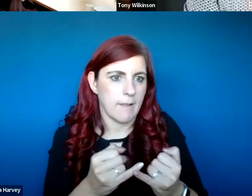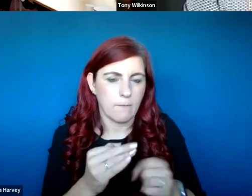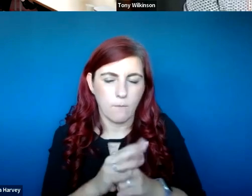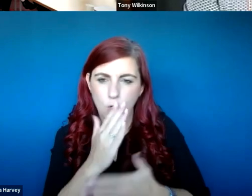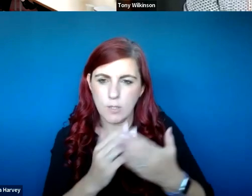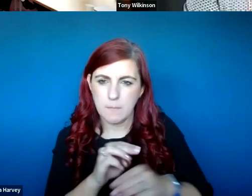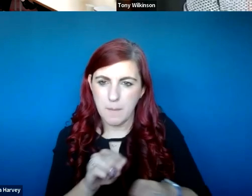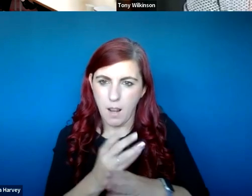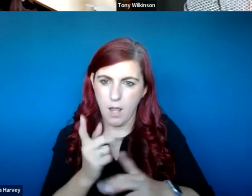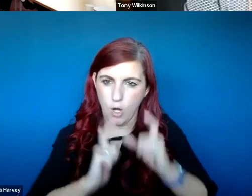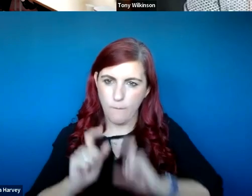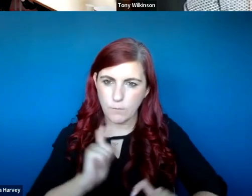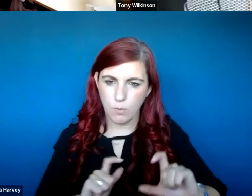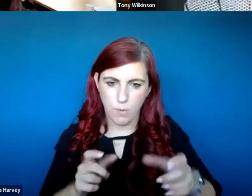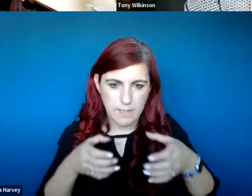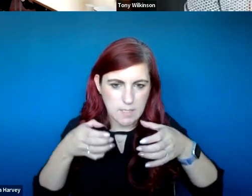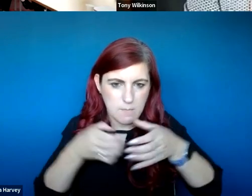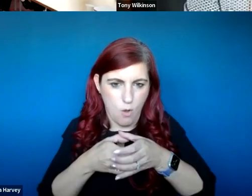are comfortable with smaller networks, that's what they want, they